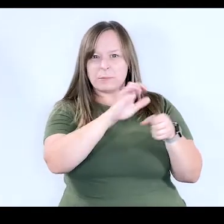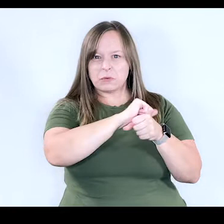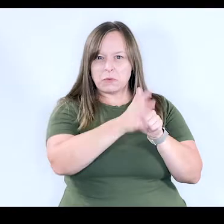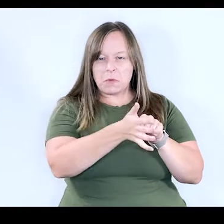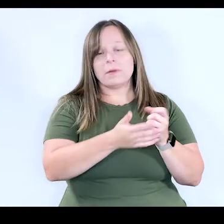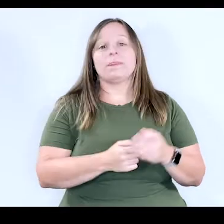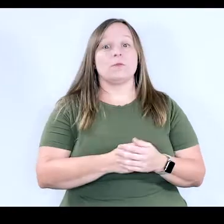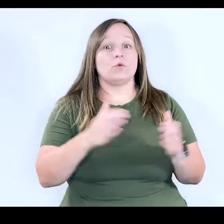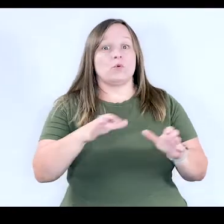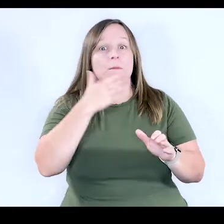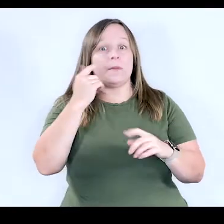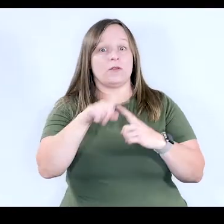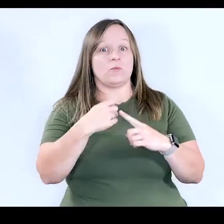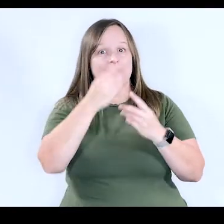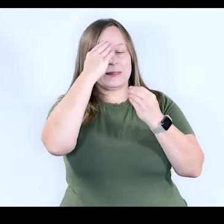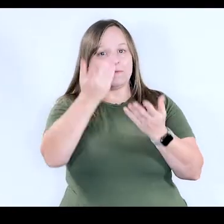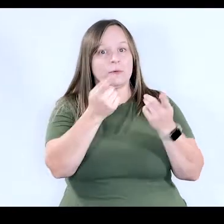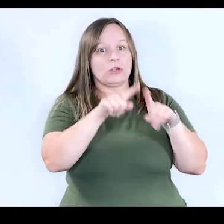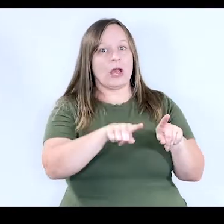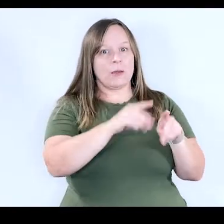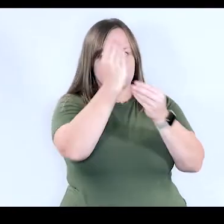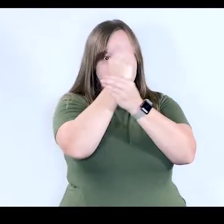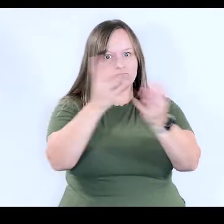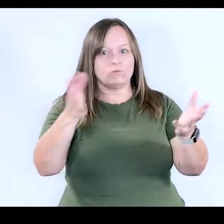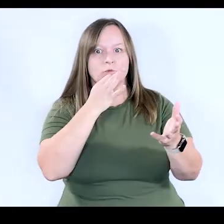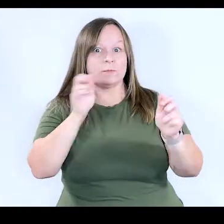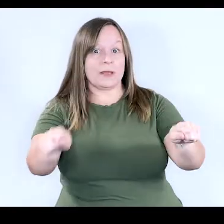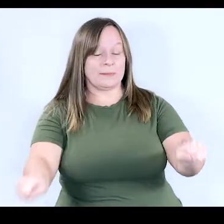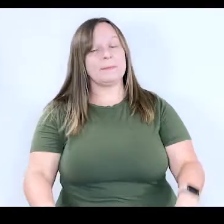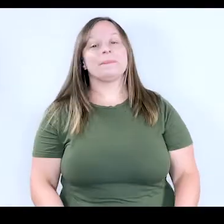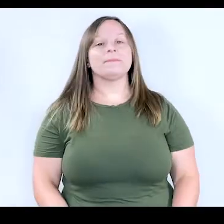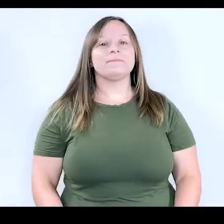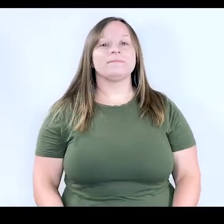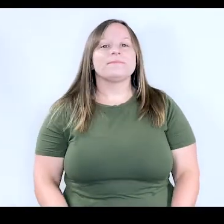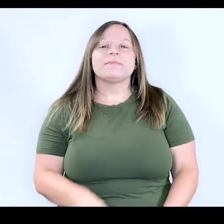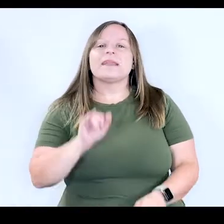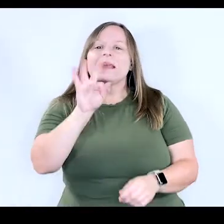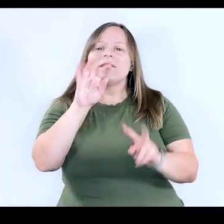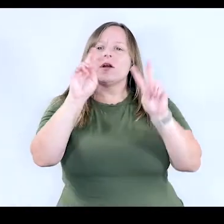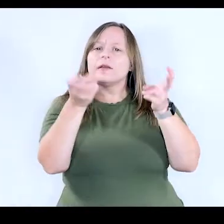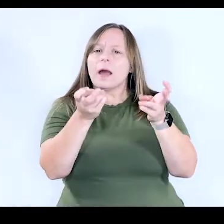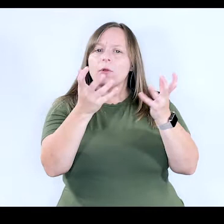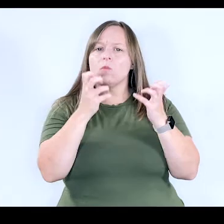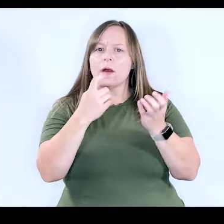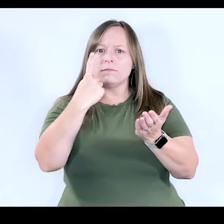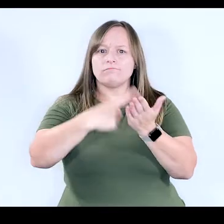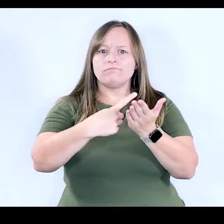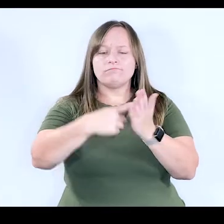And we will do our best to get you information as it changes. If there is a topic that you would like us to address,